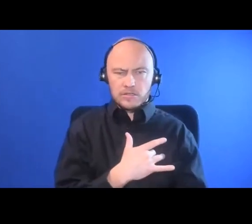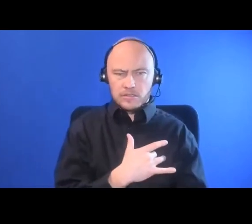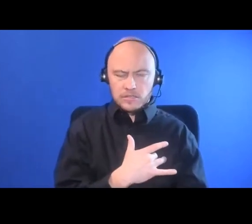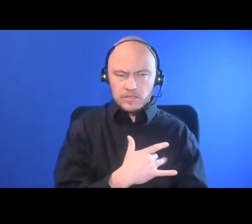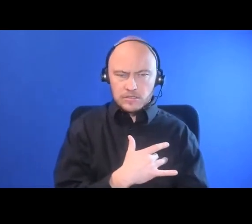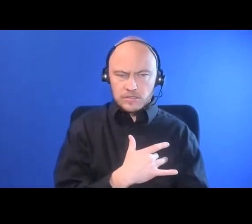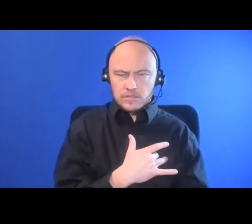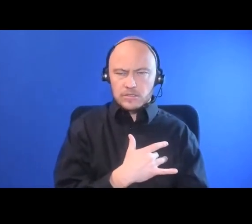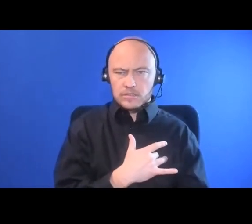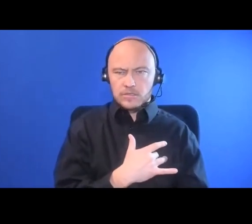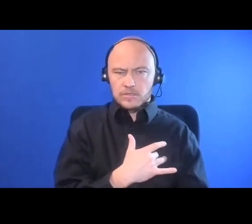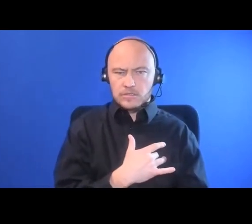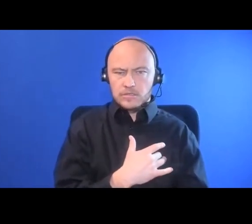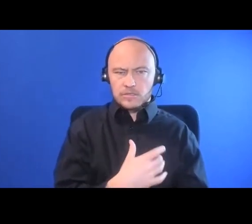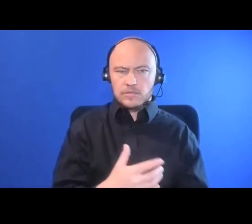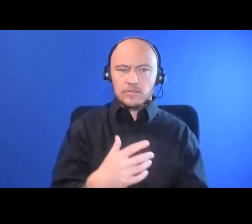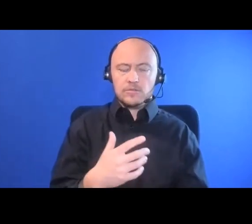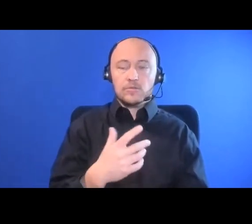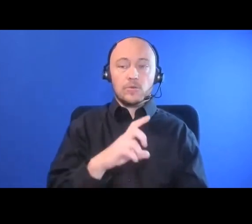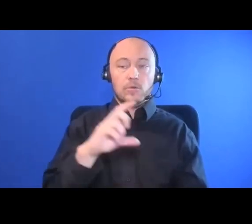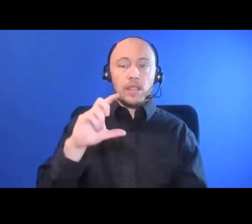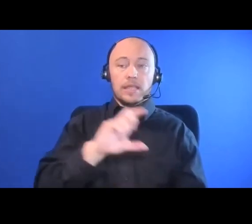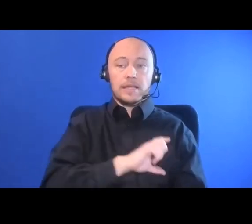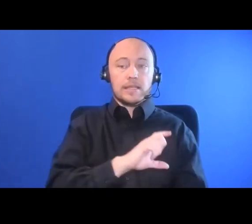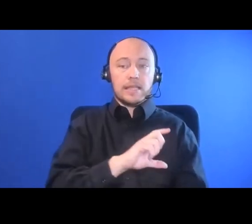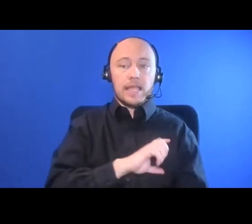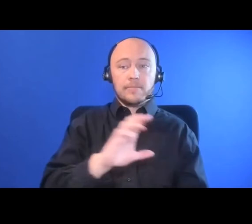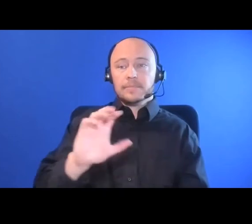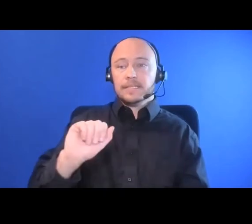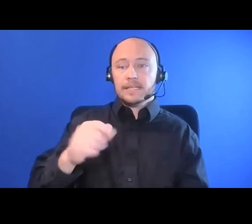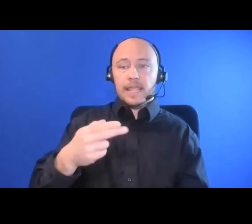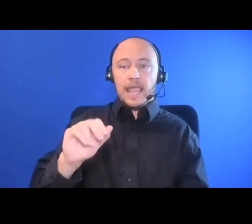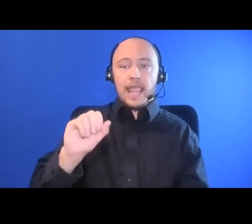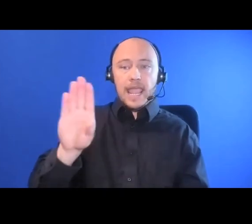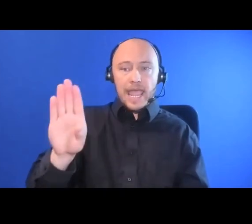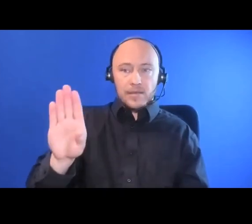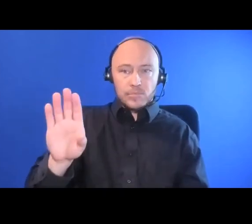like a Captain Ahab, somebody who is just morally corrupted